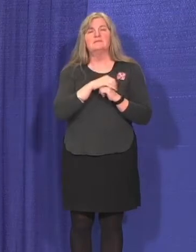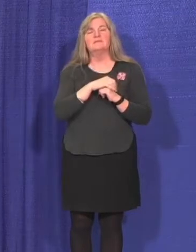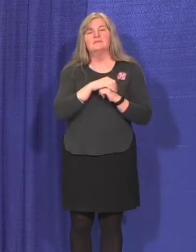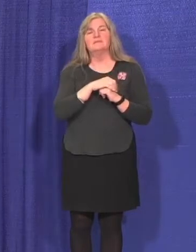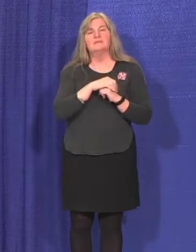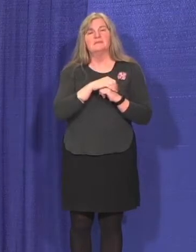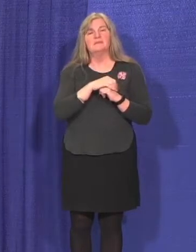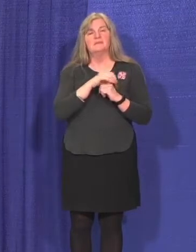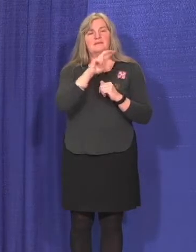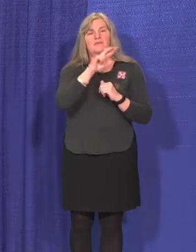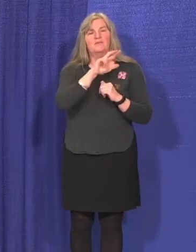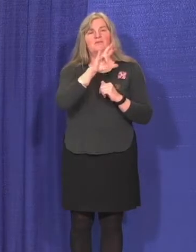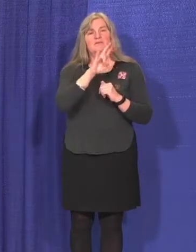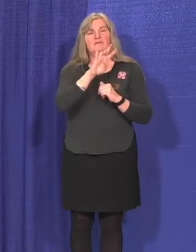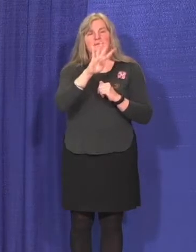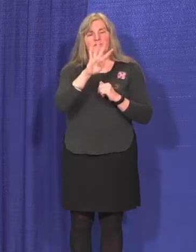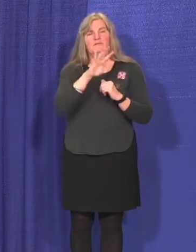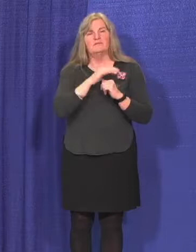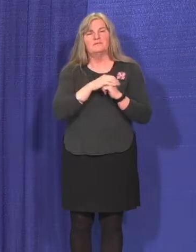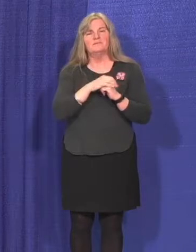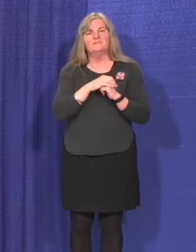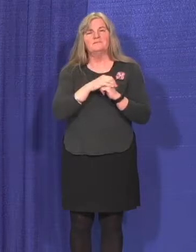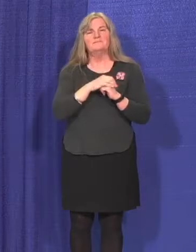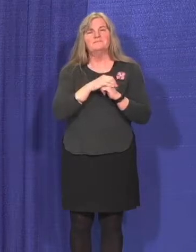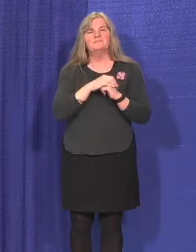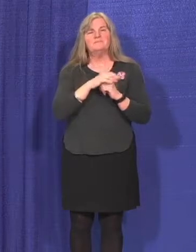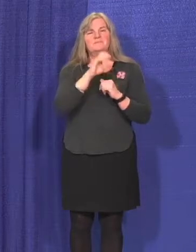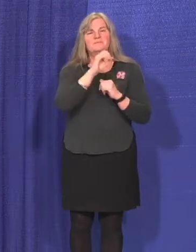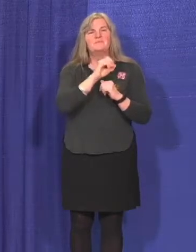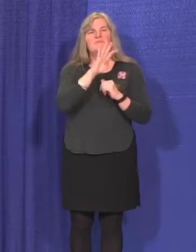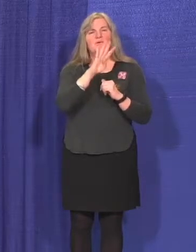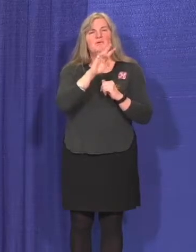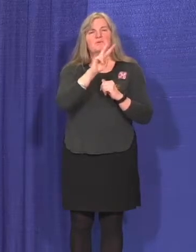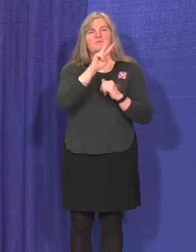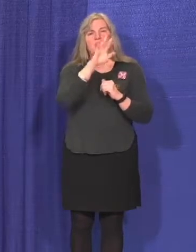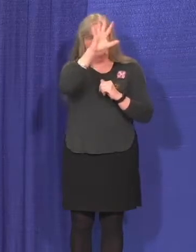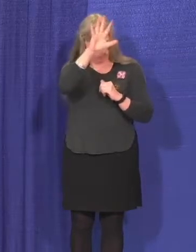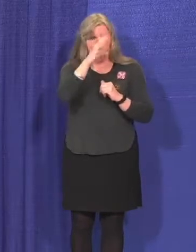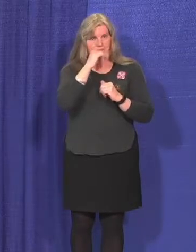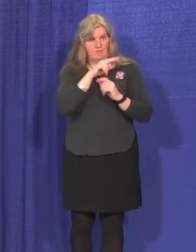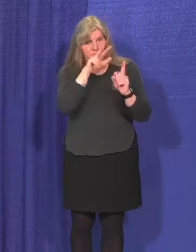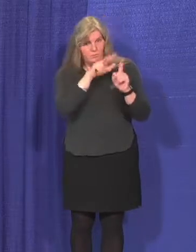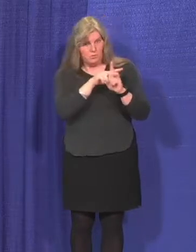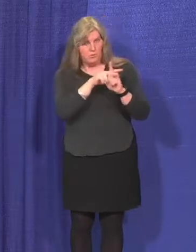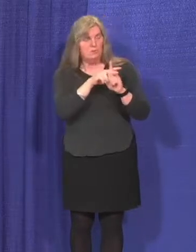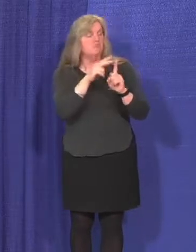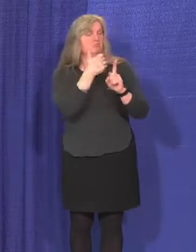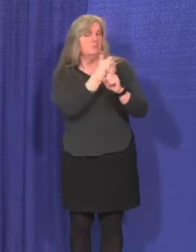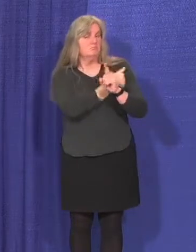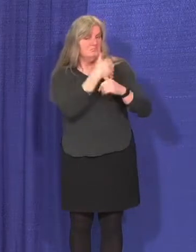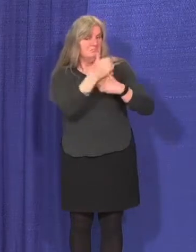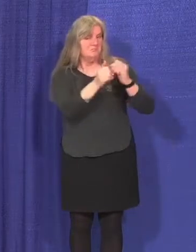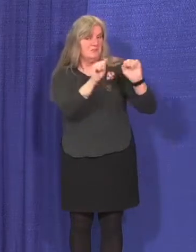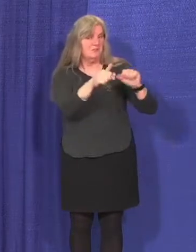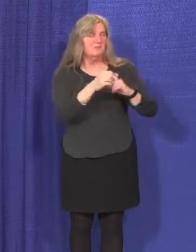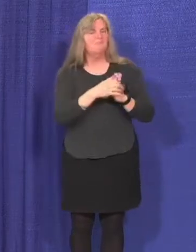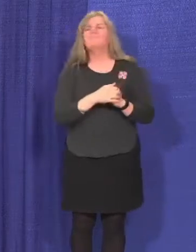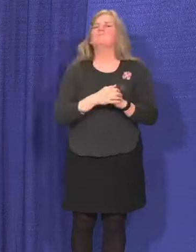at YUKON.ca/thisisourshot